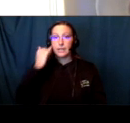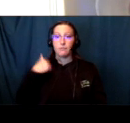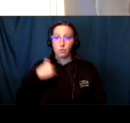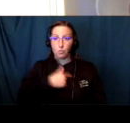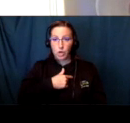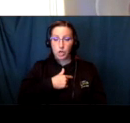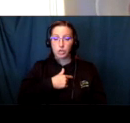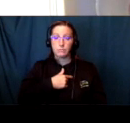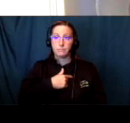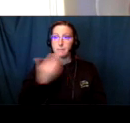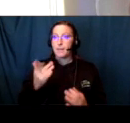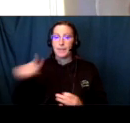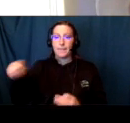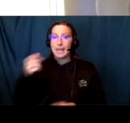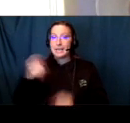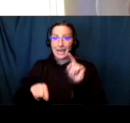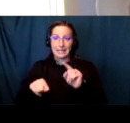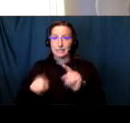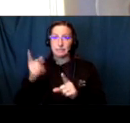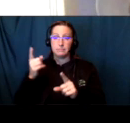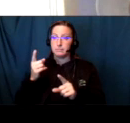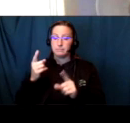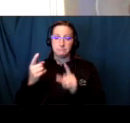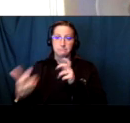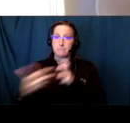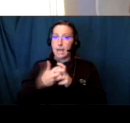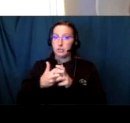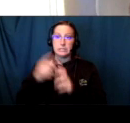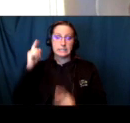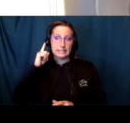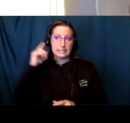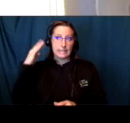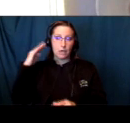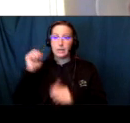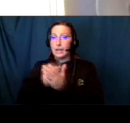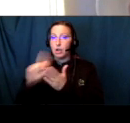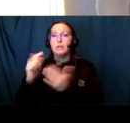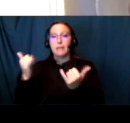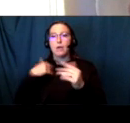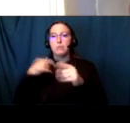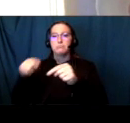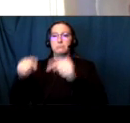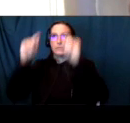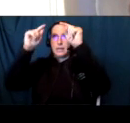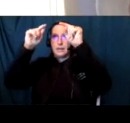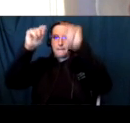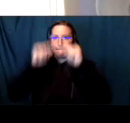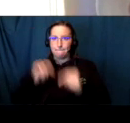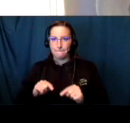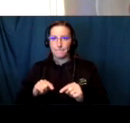even a close approximation to the sound? Now here's where you go back down to the bottom-up skills maybe. You're gonna break down that that word